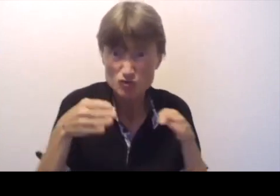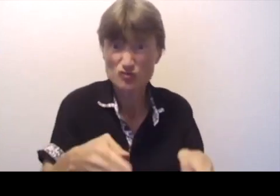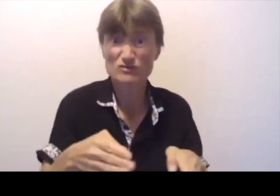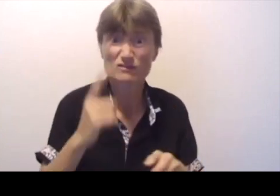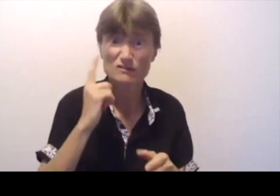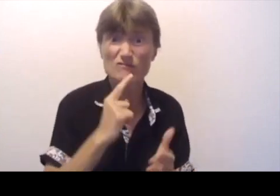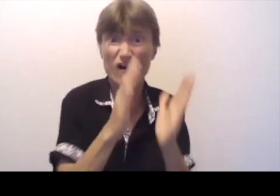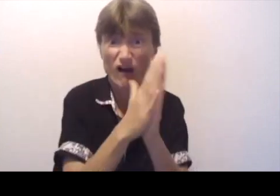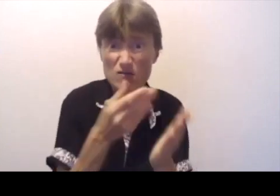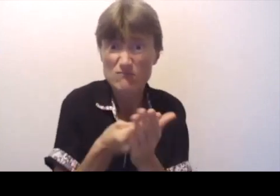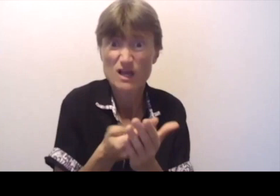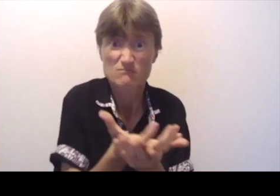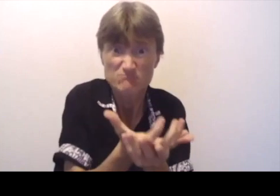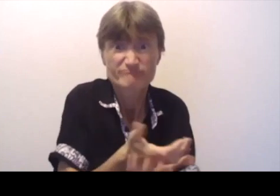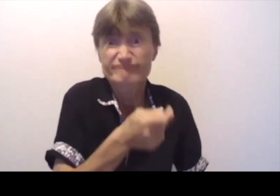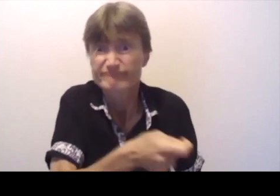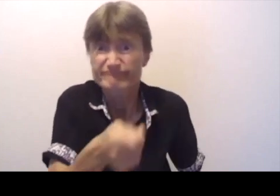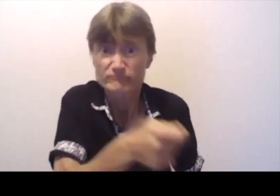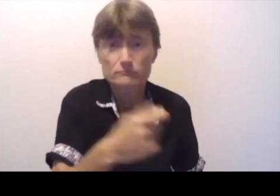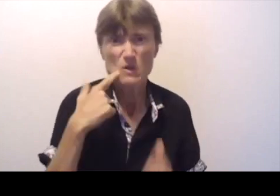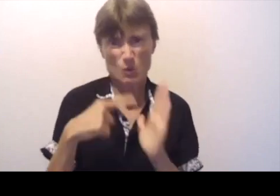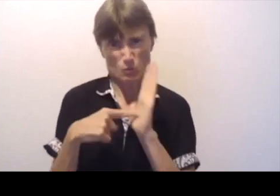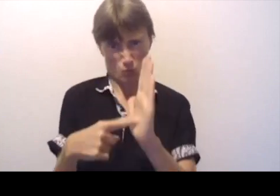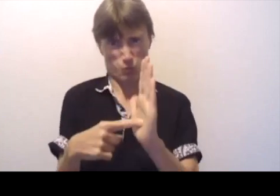i want to share today some excerpts from a 2004